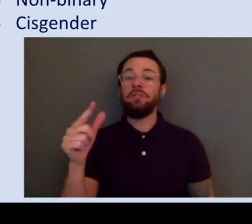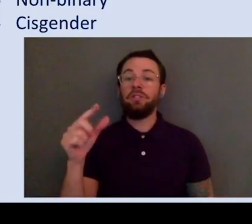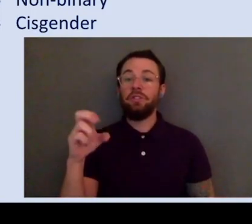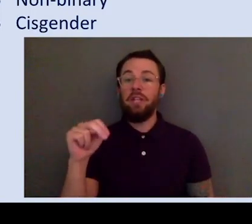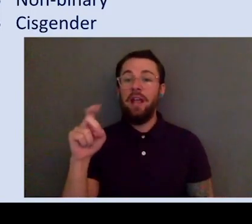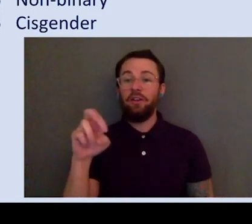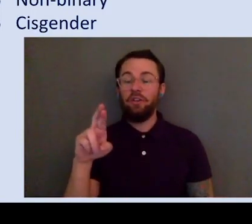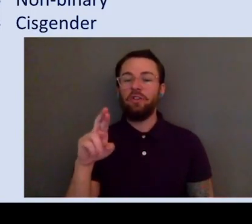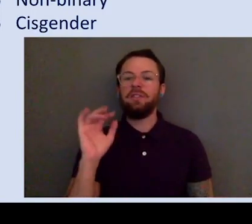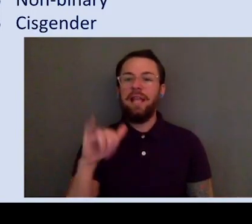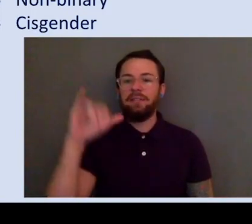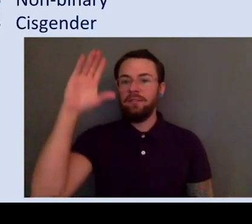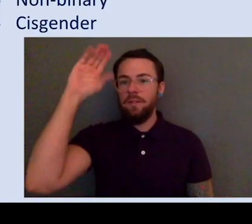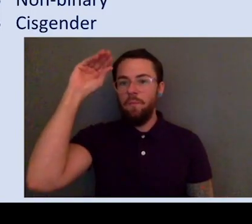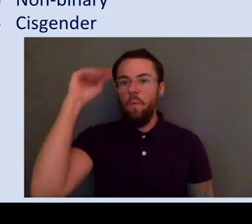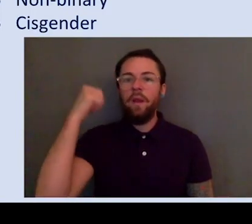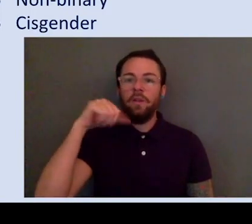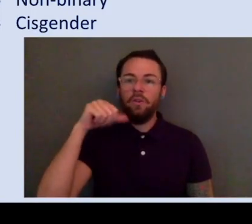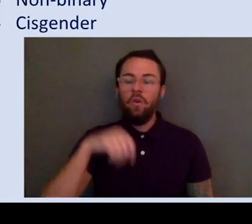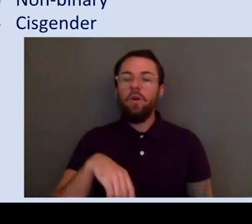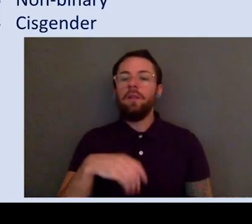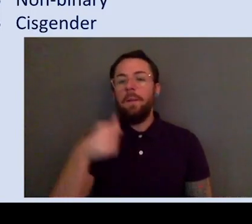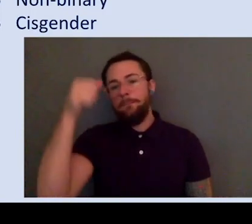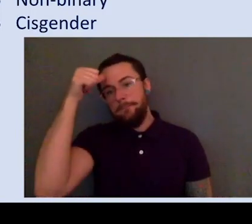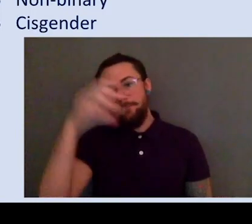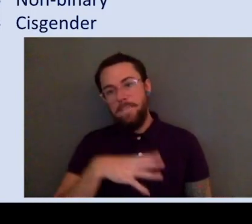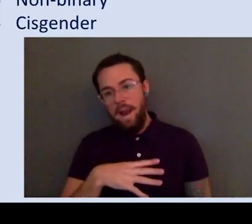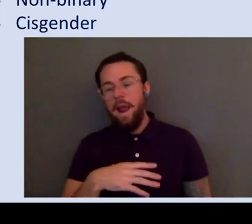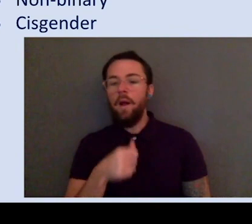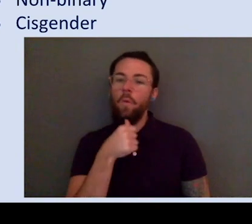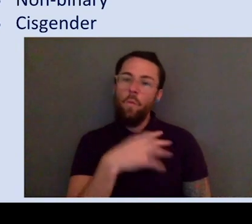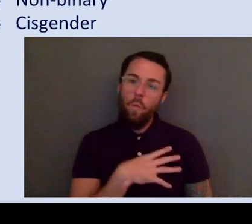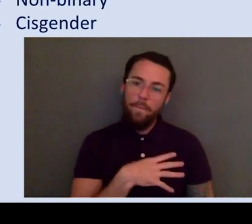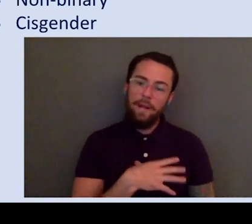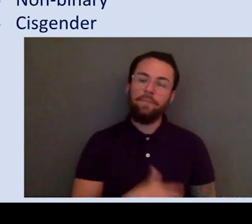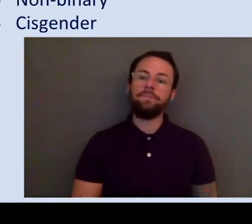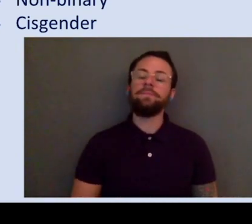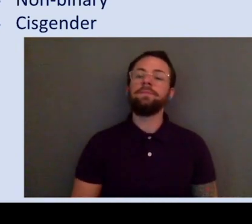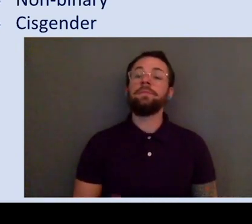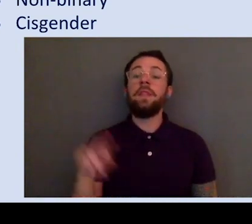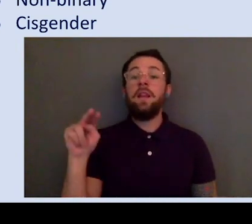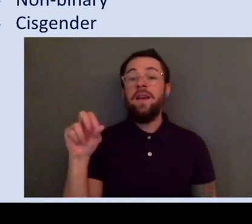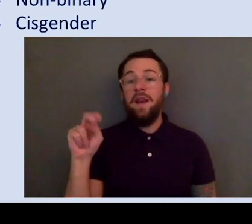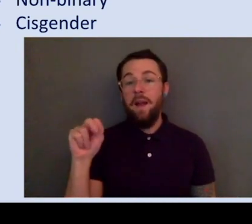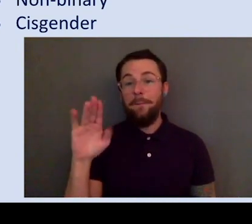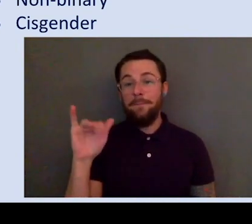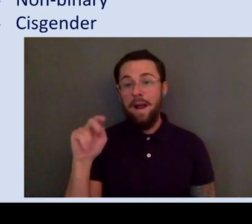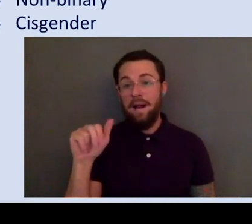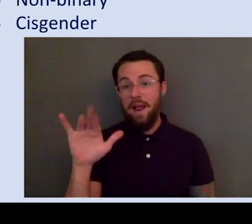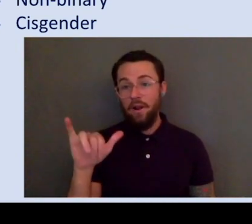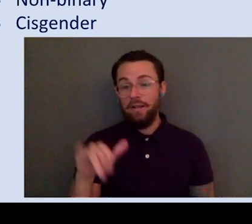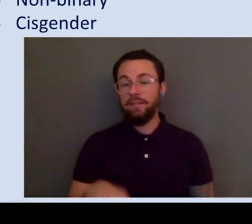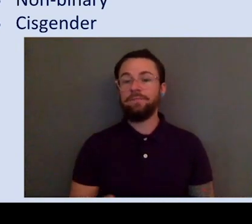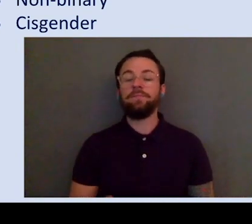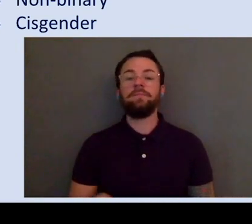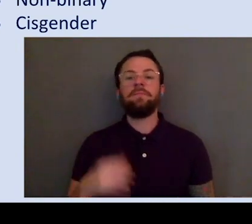Now let's talk about gender: boys, girls, men, and women, or non-binary.